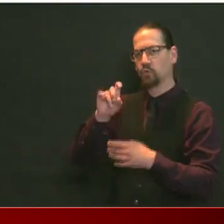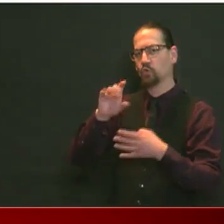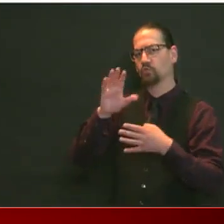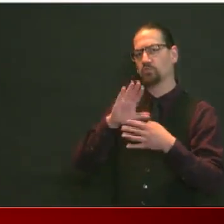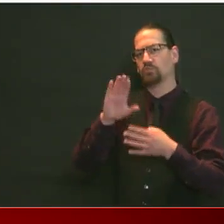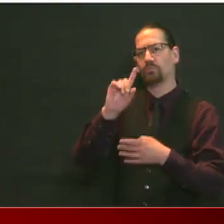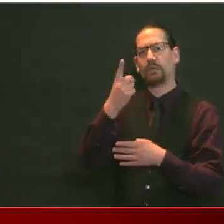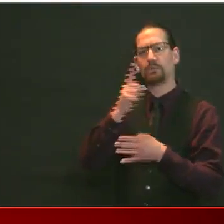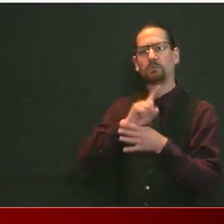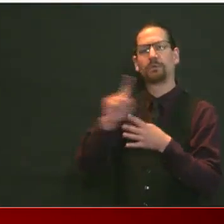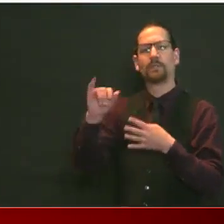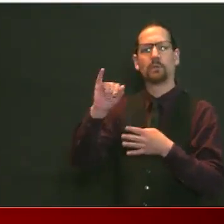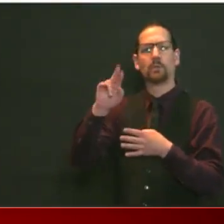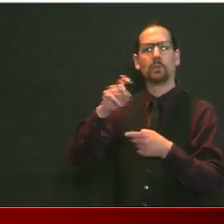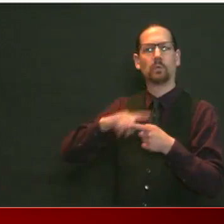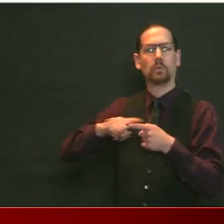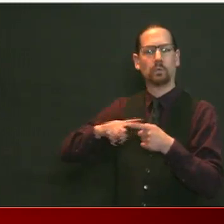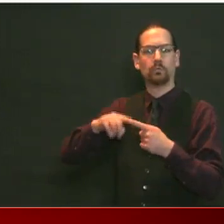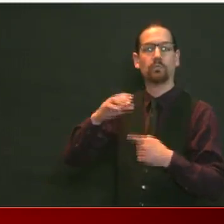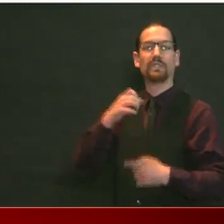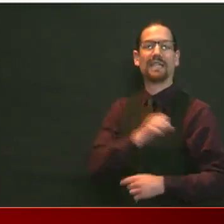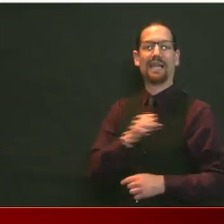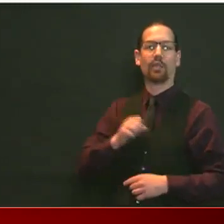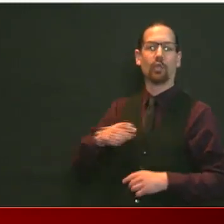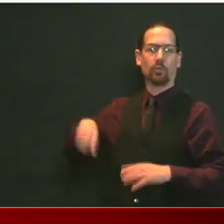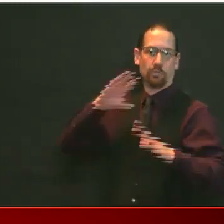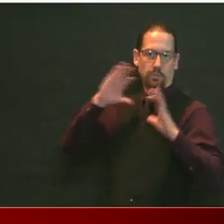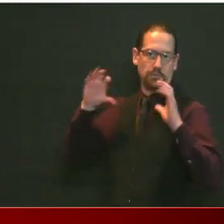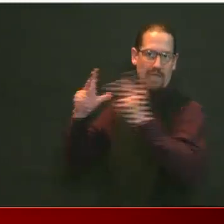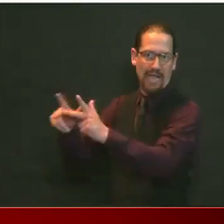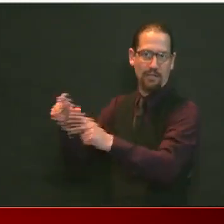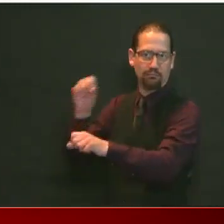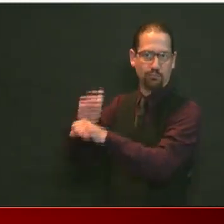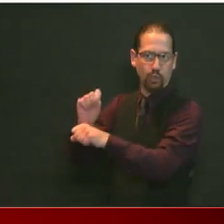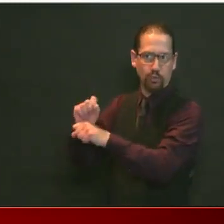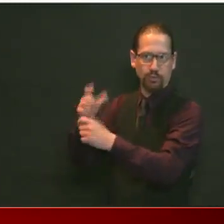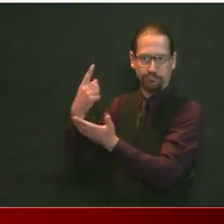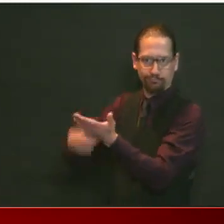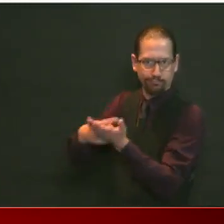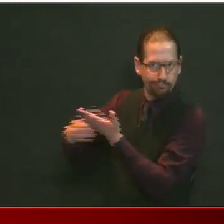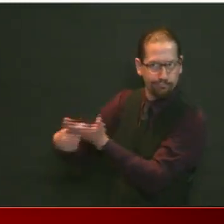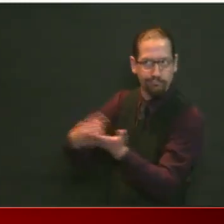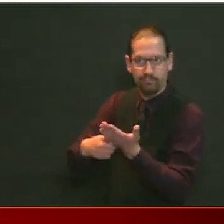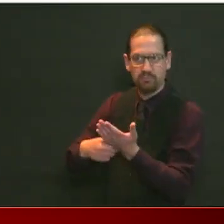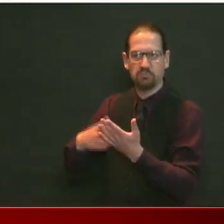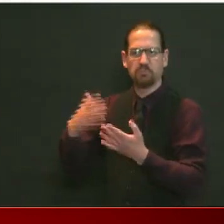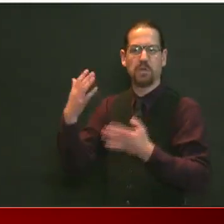AM TAKING IT A WEEK AT A TIME. IF THE SENATE GOES BACK IN THE FIRST WEEK OF JUNE, I HOPE THEY GET BACK AND DO THEIR JOB.